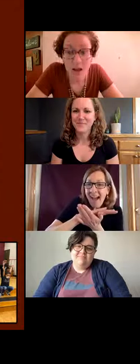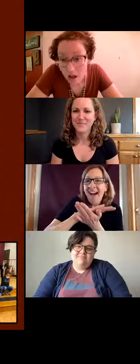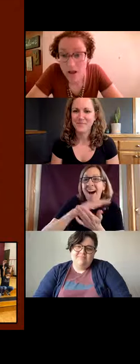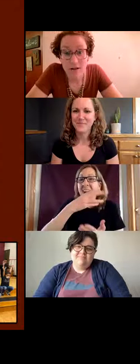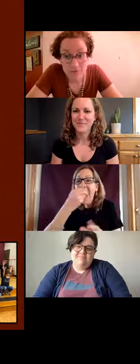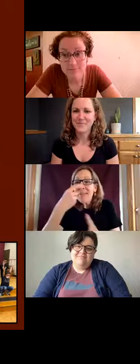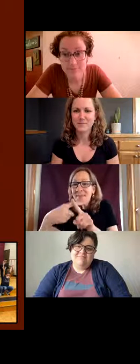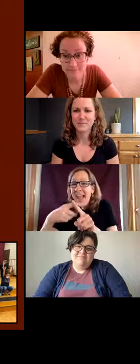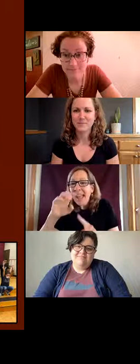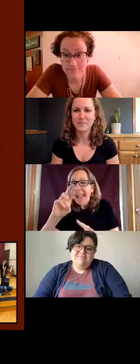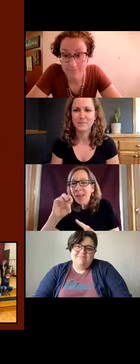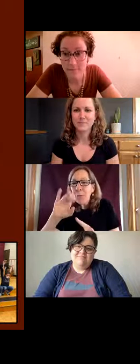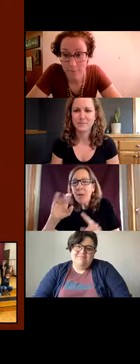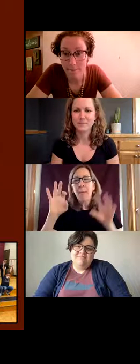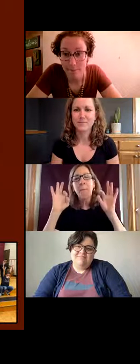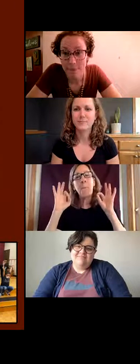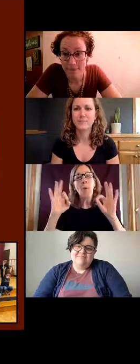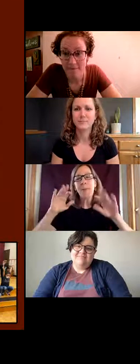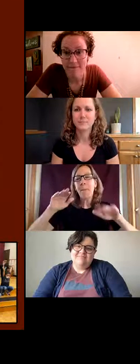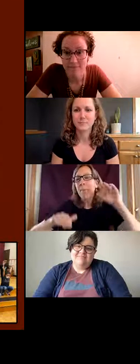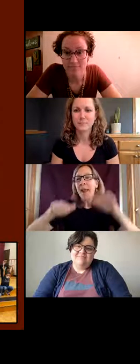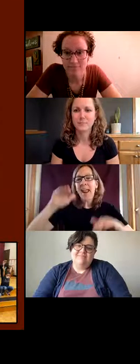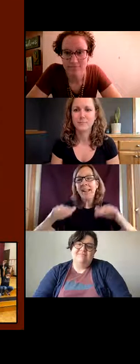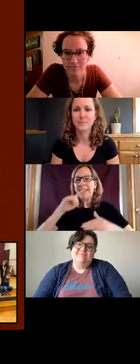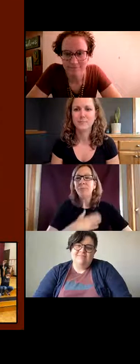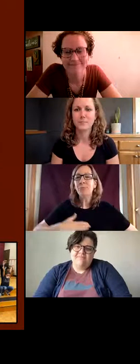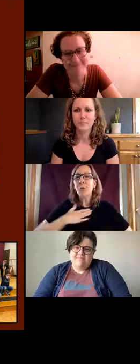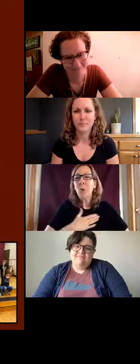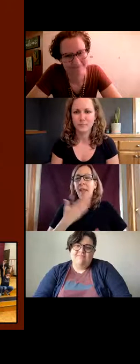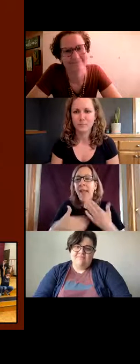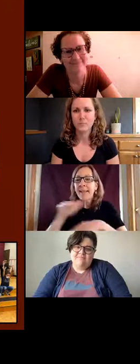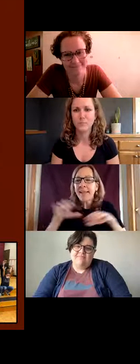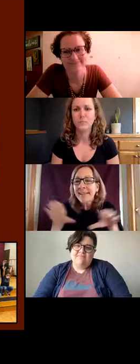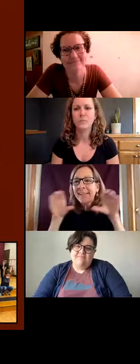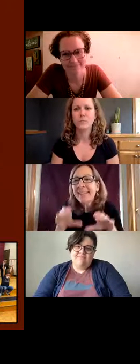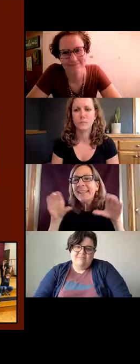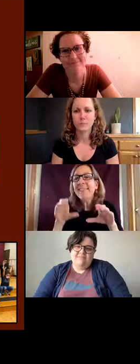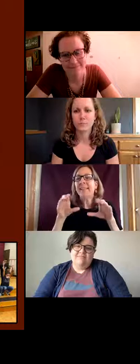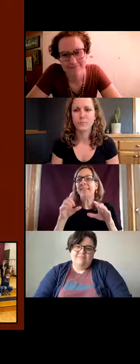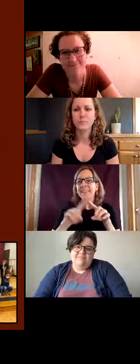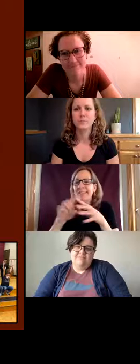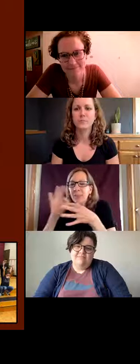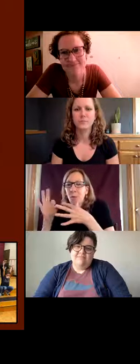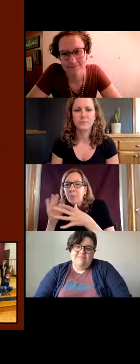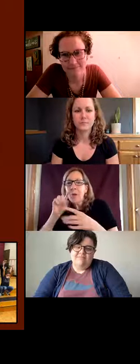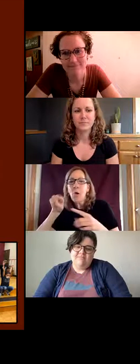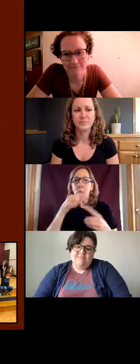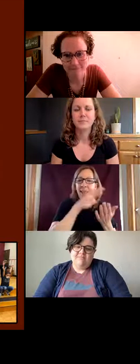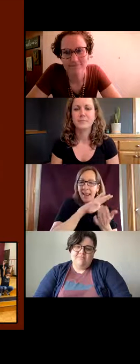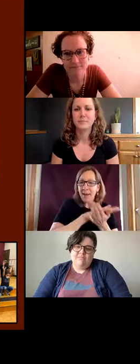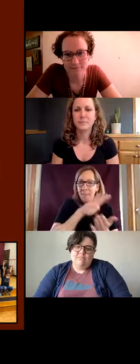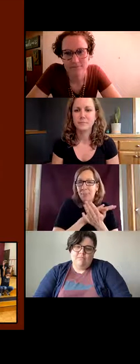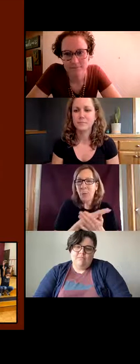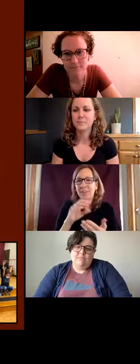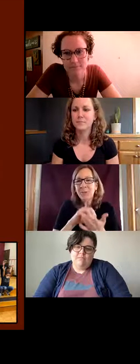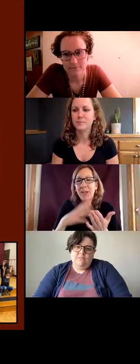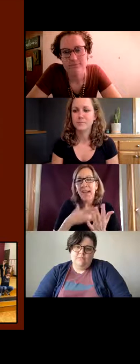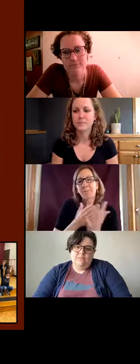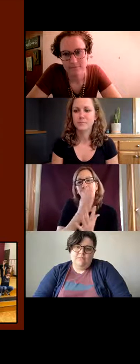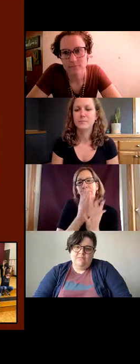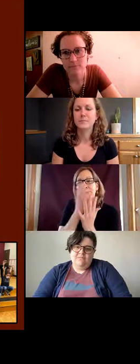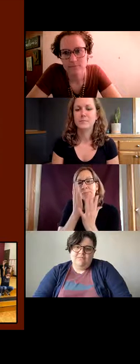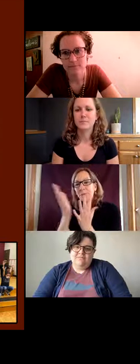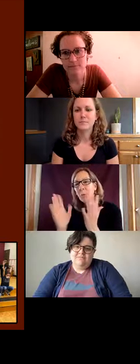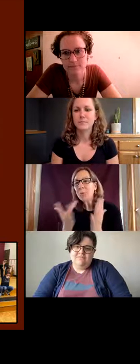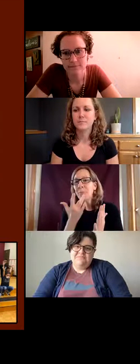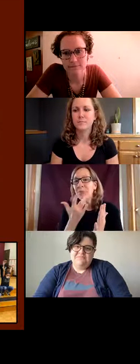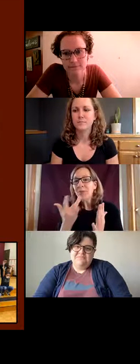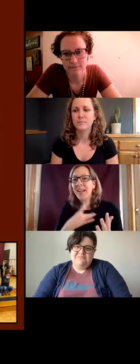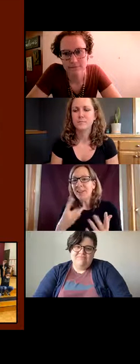Michele: Yes, all of our academics, plus the enrichment, is a perfect balance that our kids really enjoy. Hands-on activities. We focus those navigational